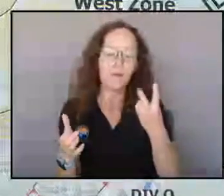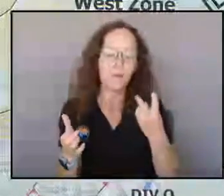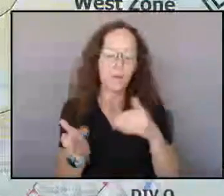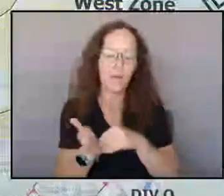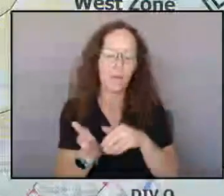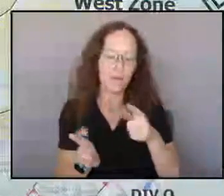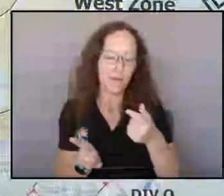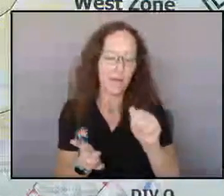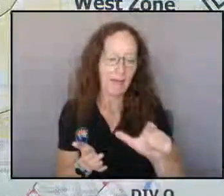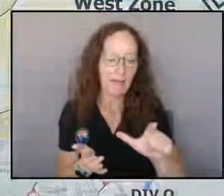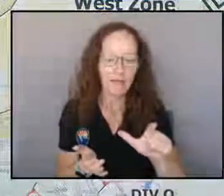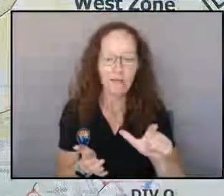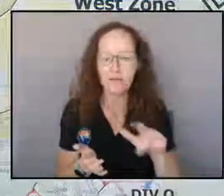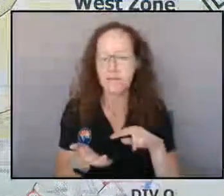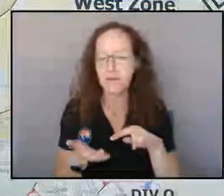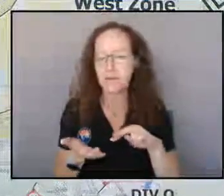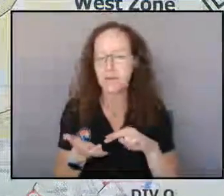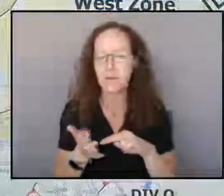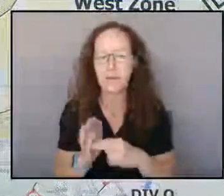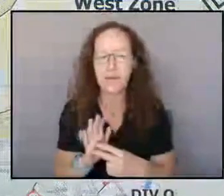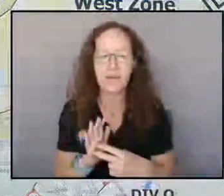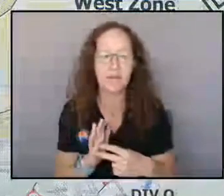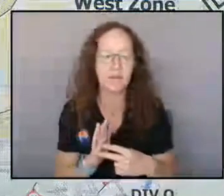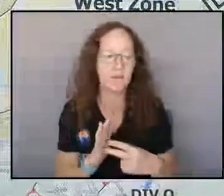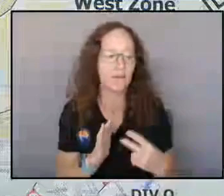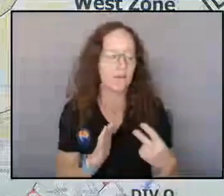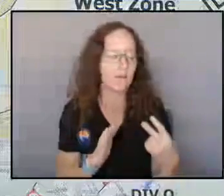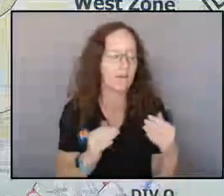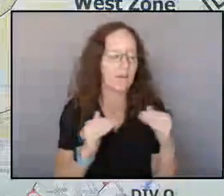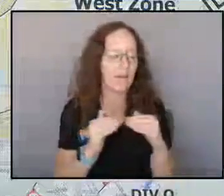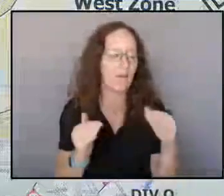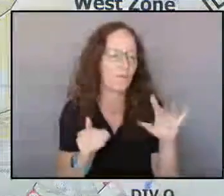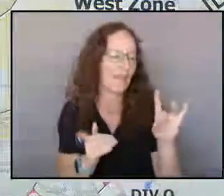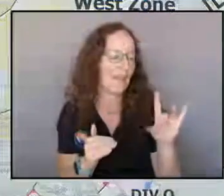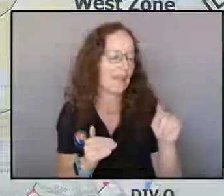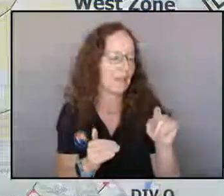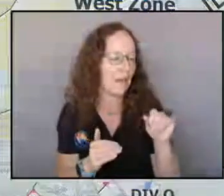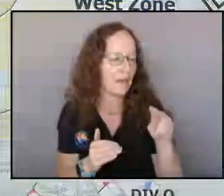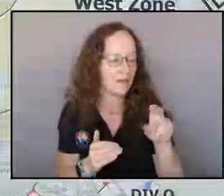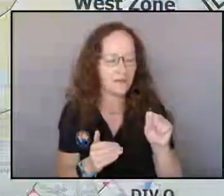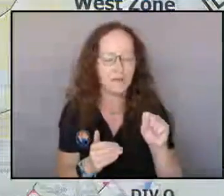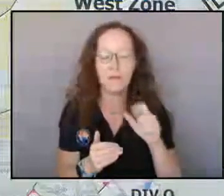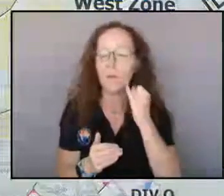A DEAD TREE NEXT TO YOU AND YOU DON'T WANT TO GET HIT BY IT.